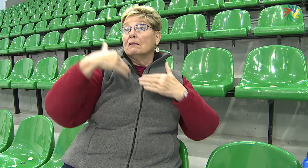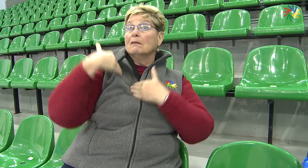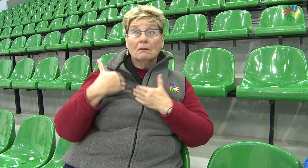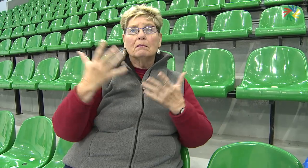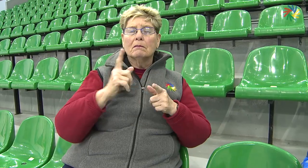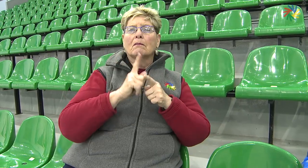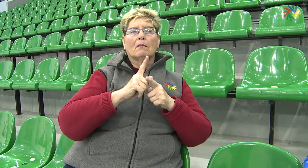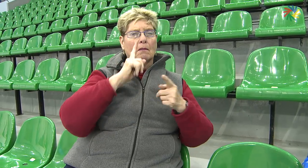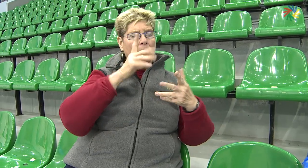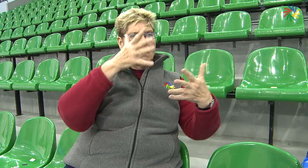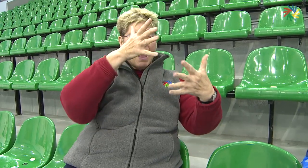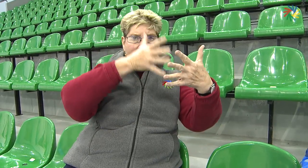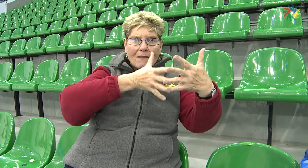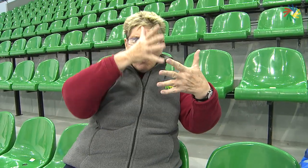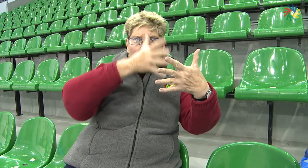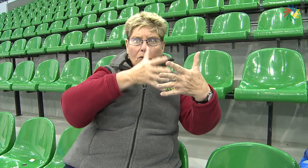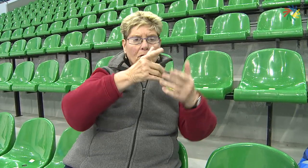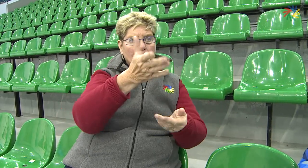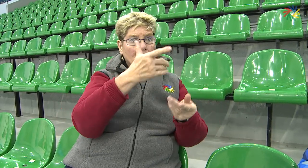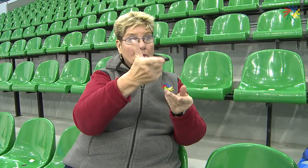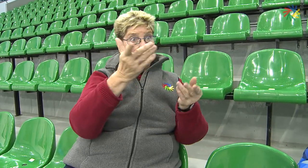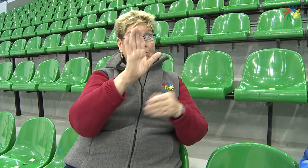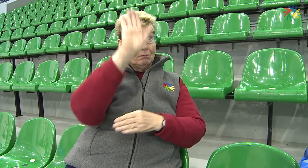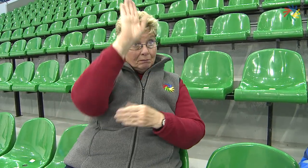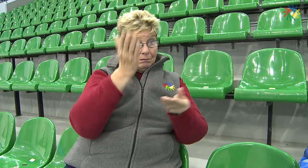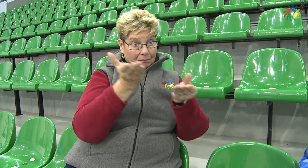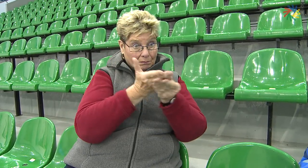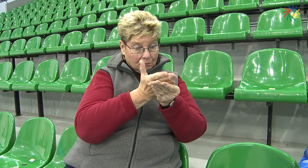My responsibilities include evaluating all documents from each bidding country